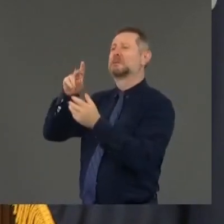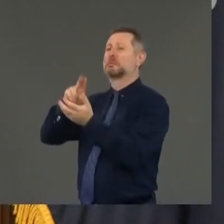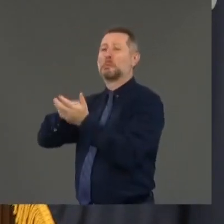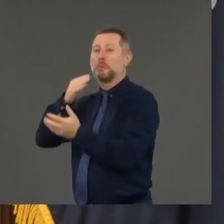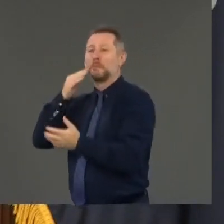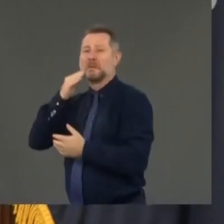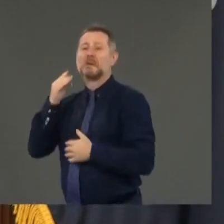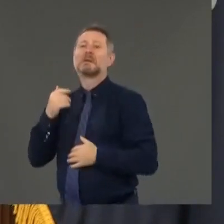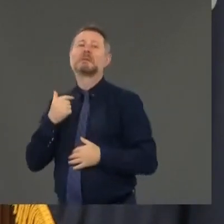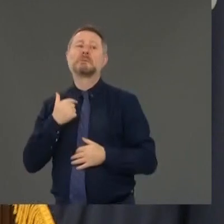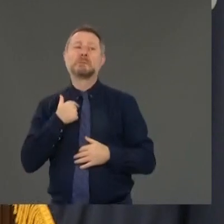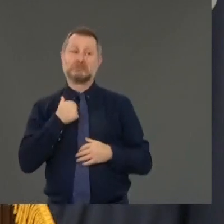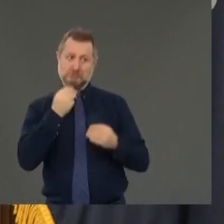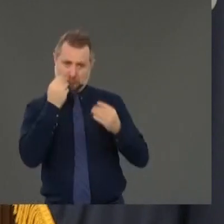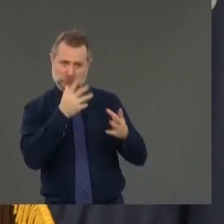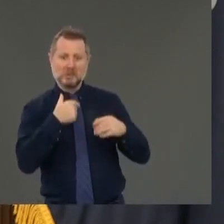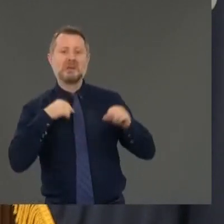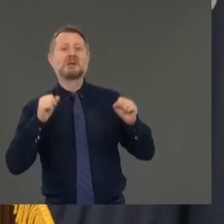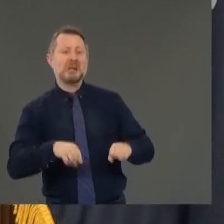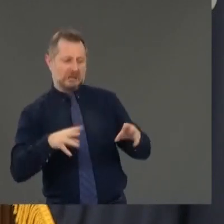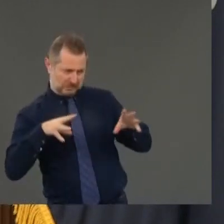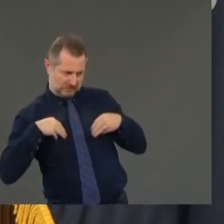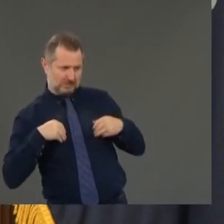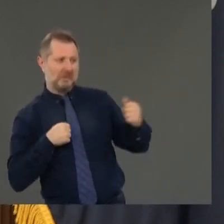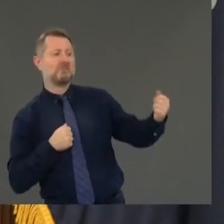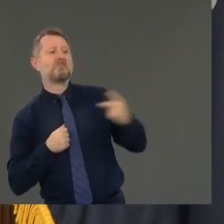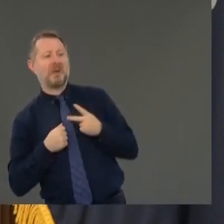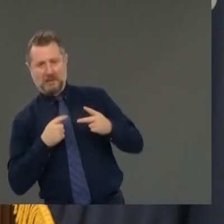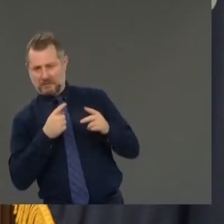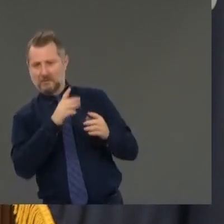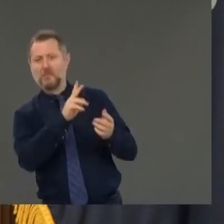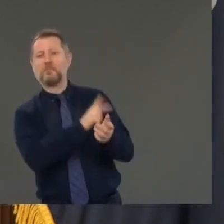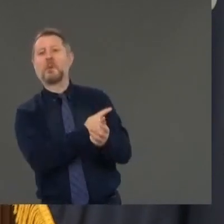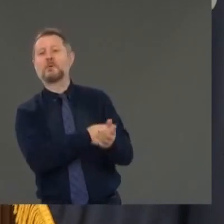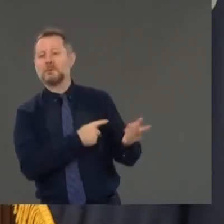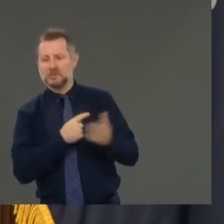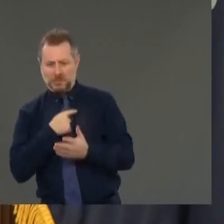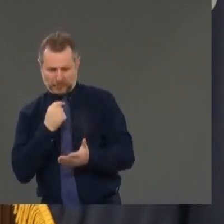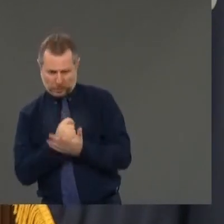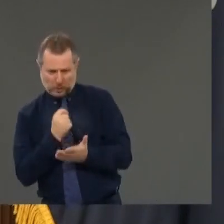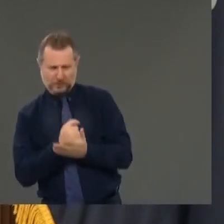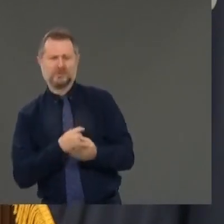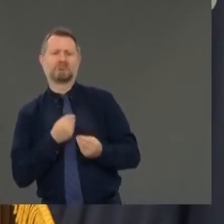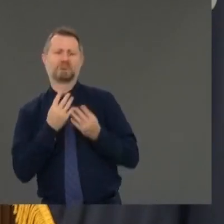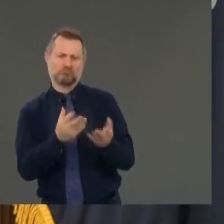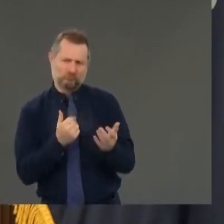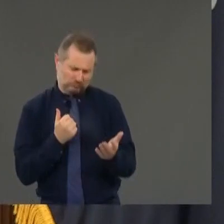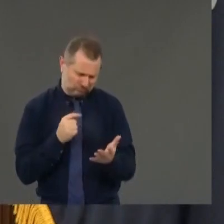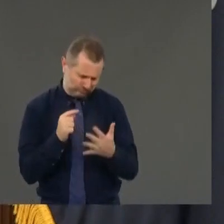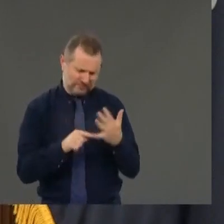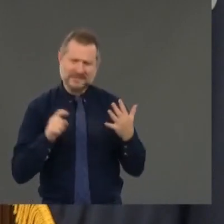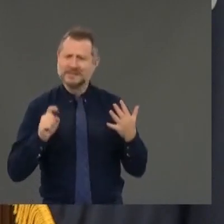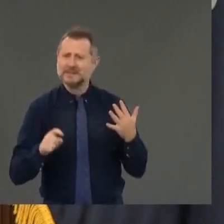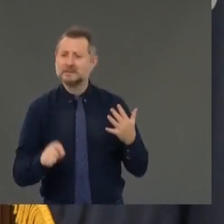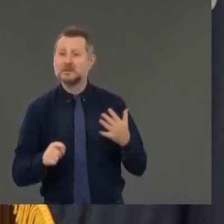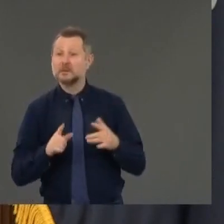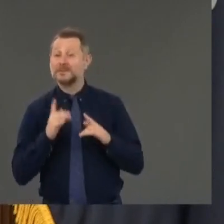THAT THE NURSING HOME SAID WE CAN TAKE THAT PERSON AND TREAT